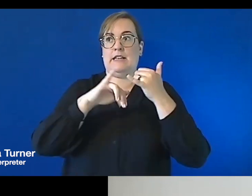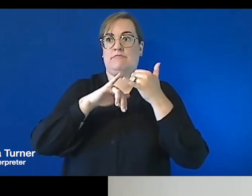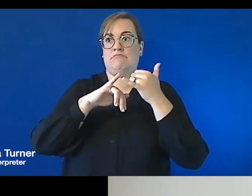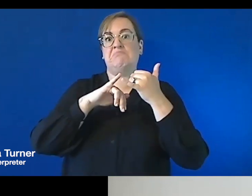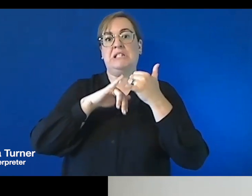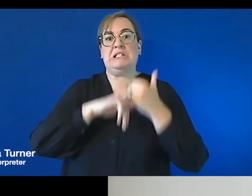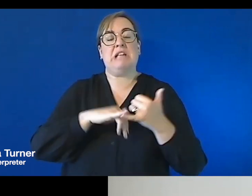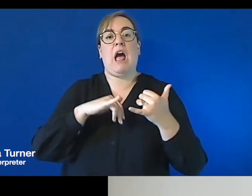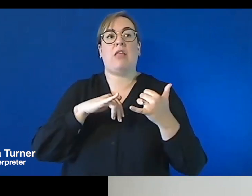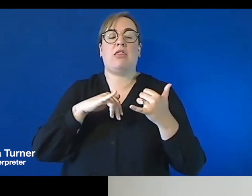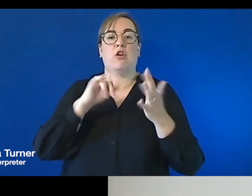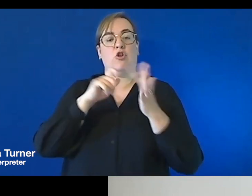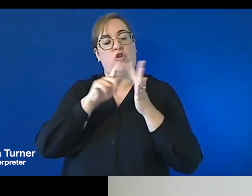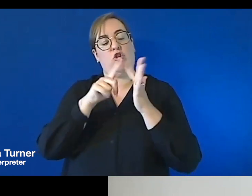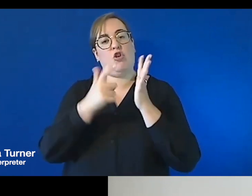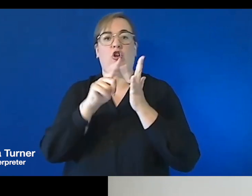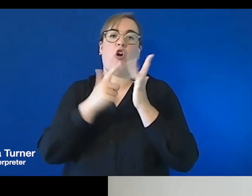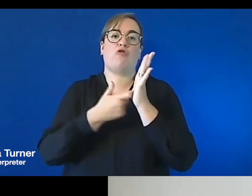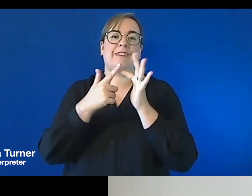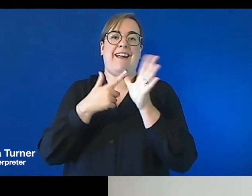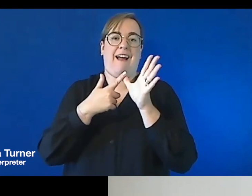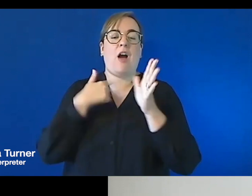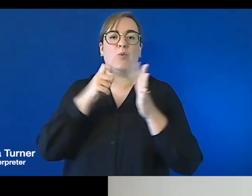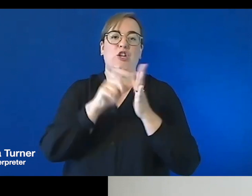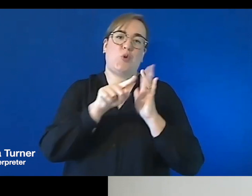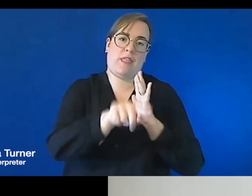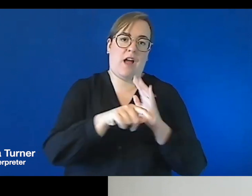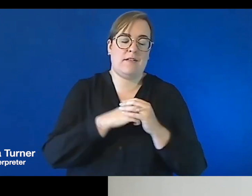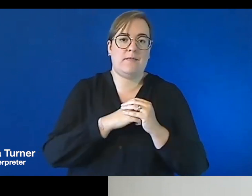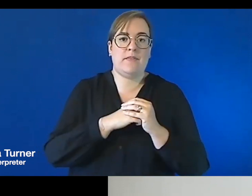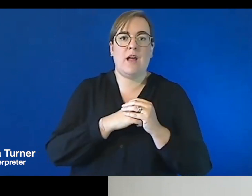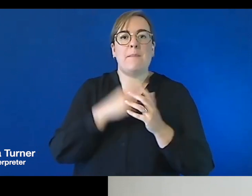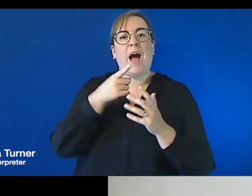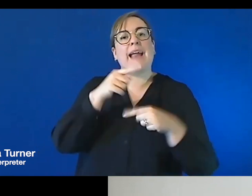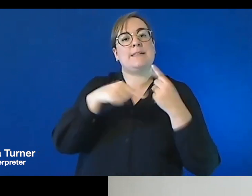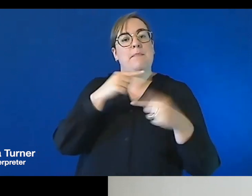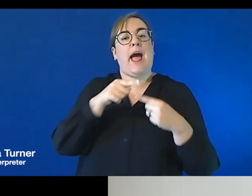is then in most cases founders are not able to ask correct questions, so for instance when you